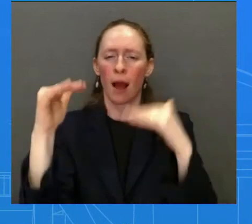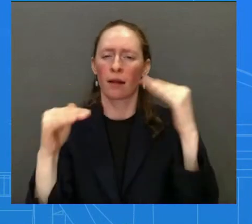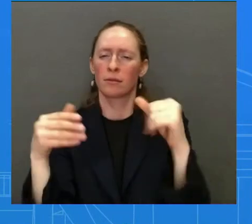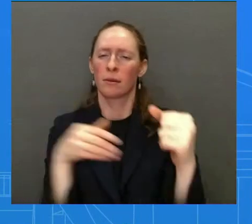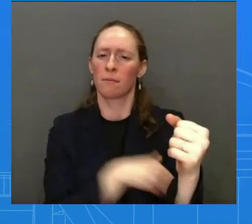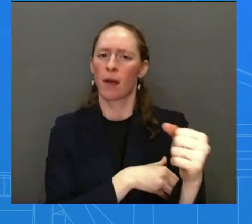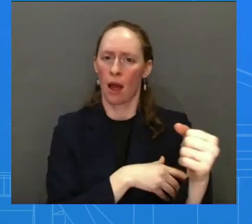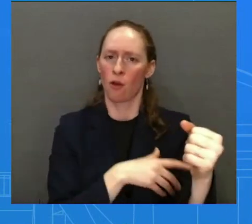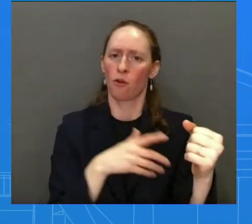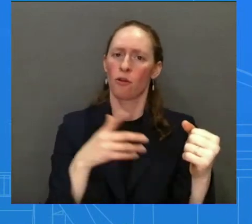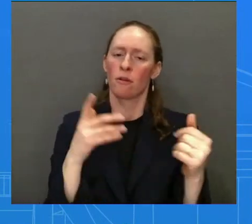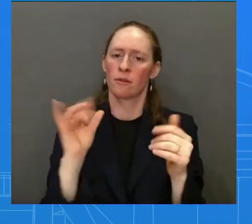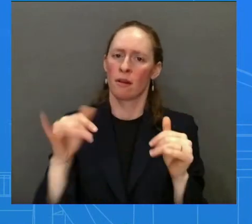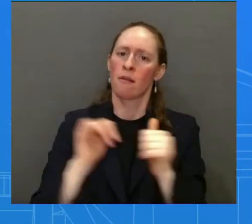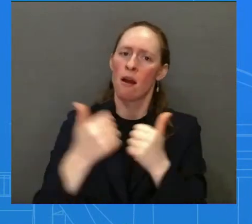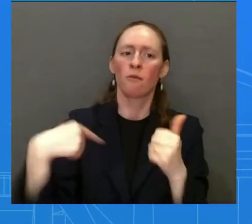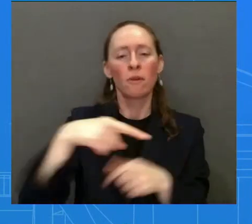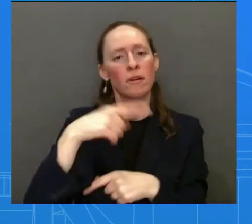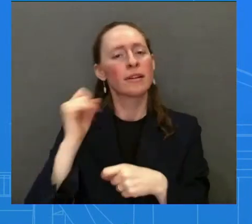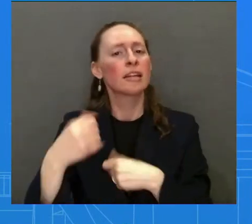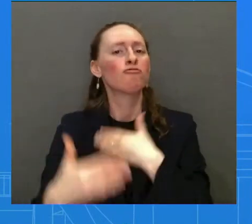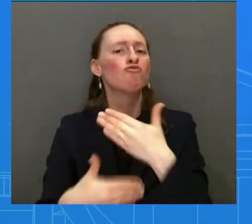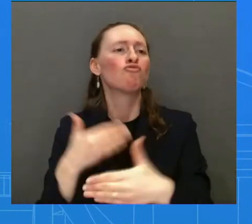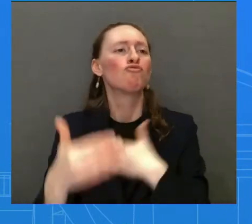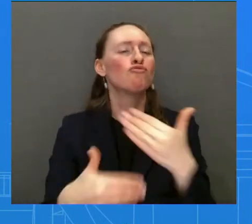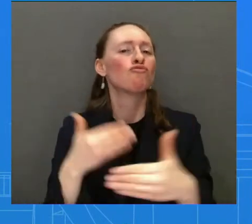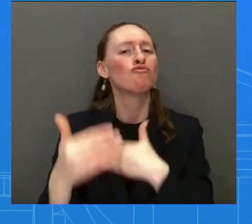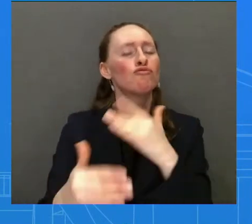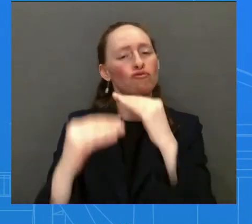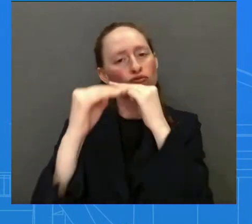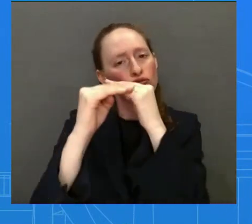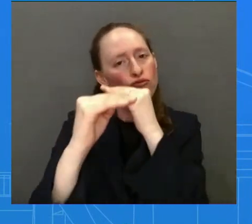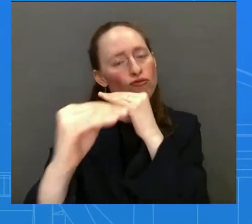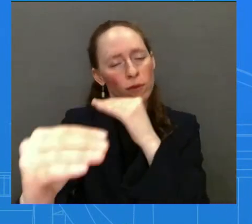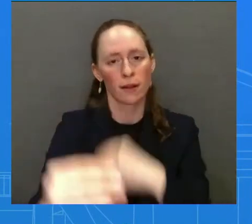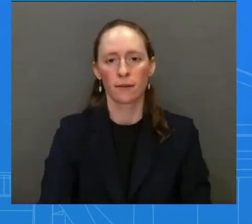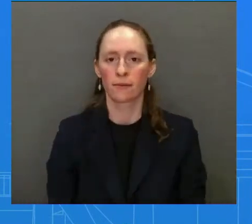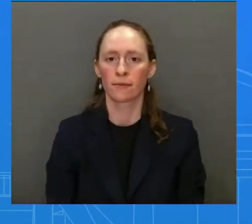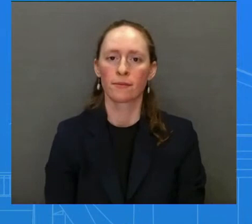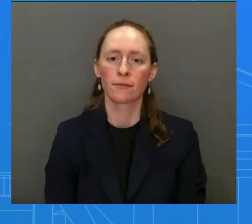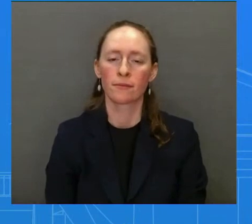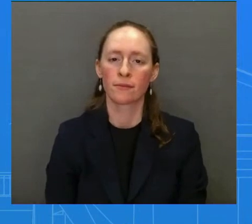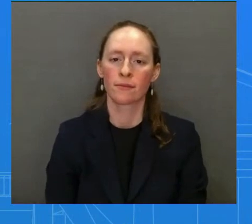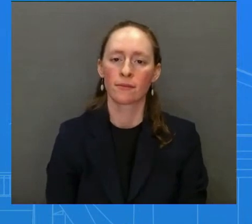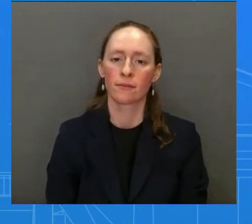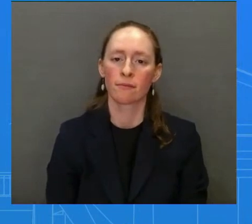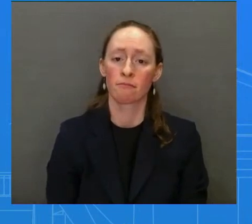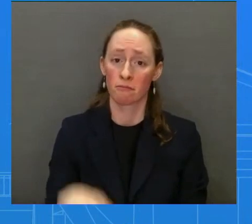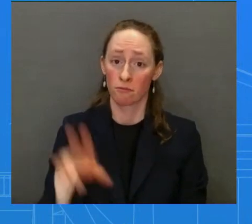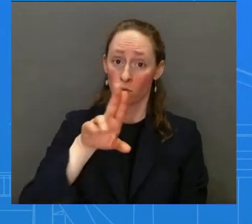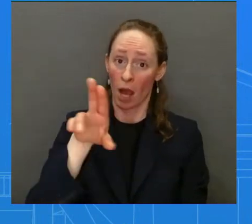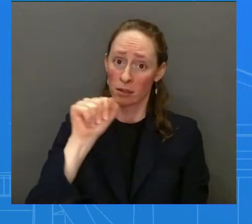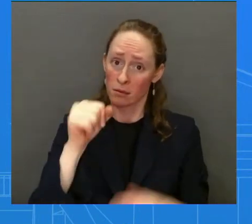So, you know, U.S. support for Israeli security and democracy remains ironclad. That is continuing to be the case.